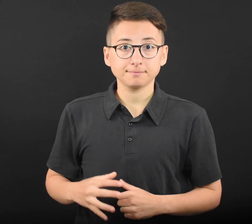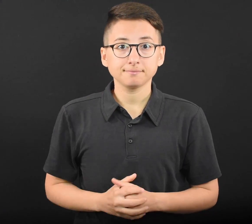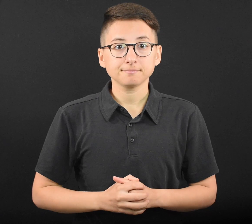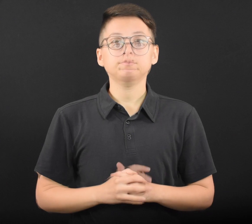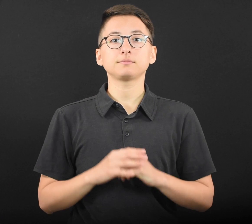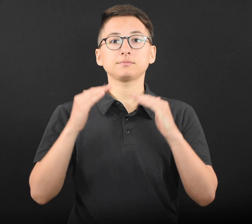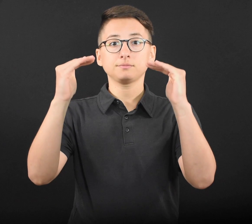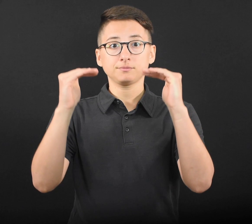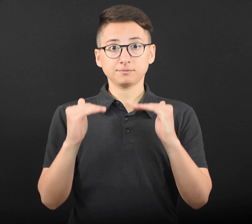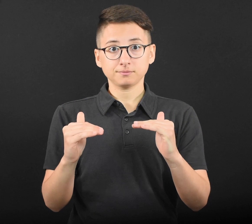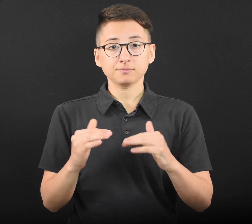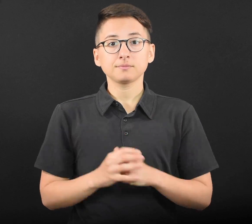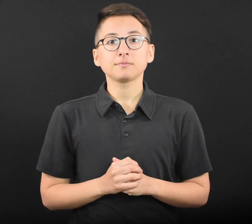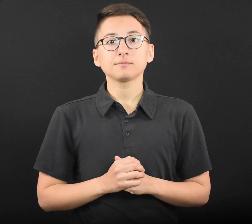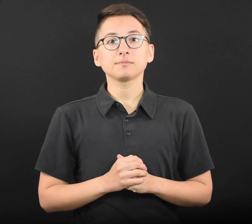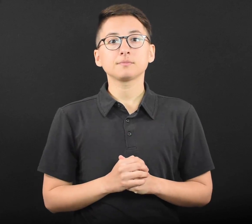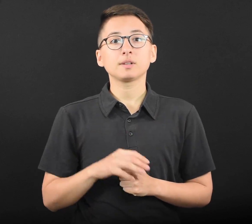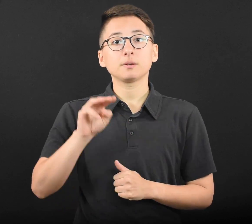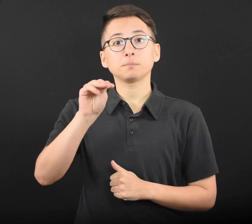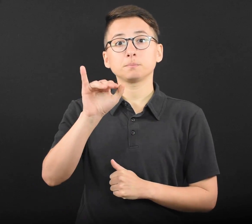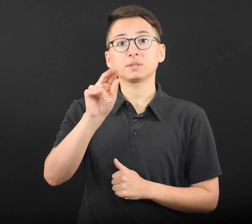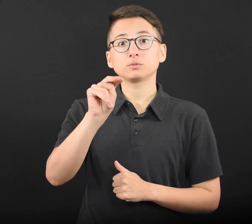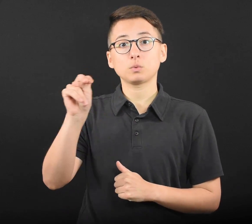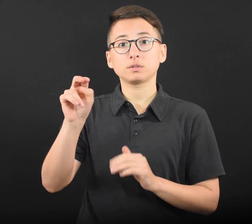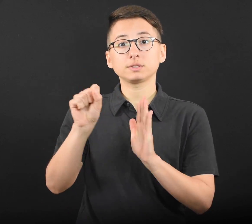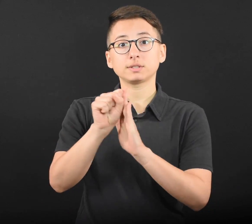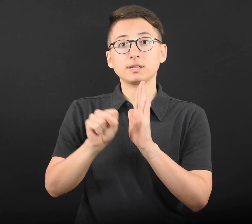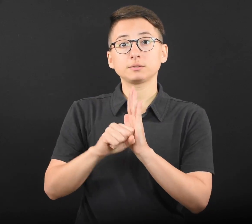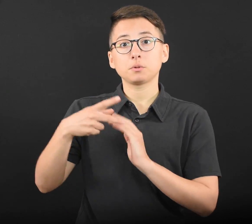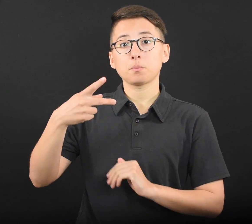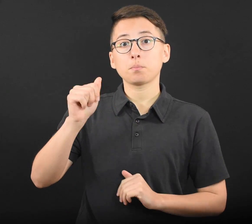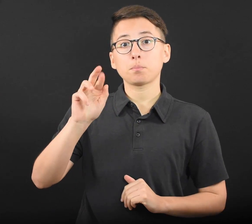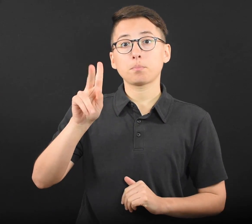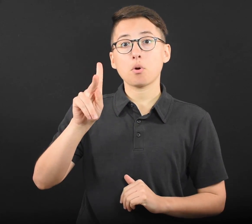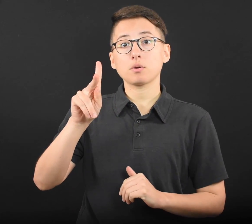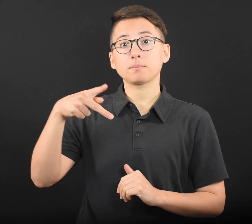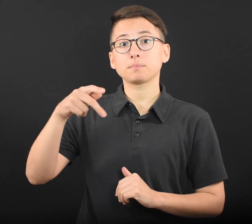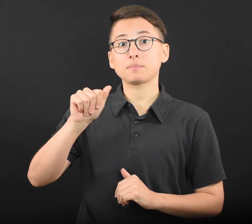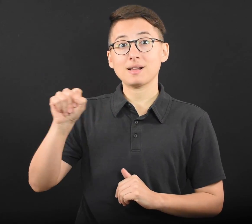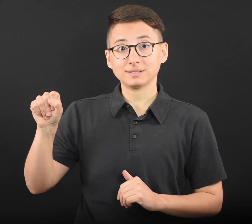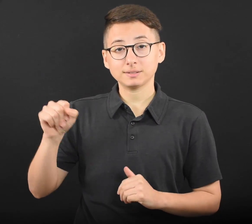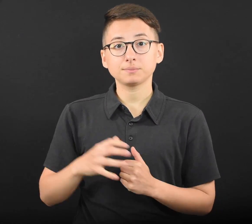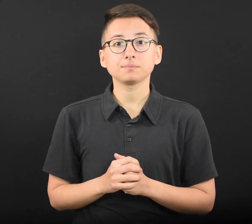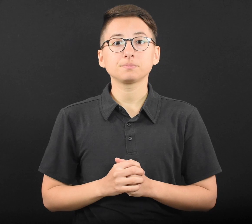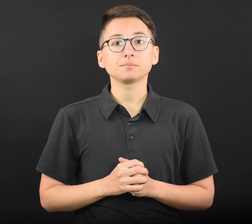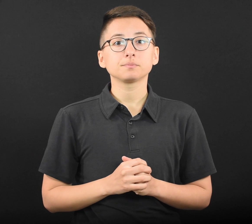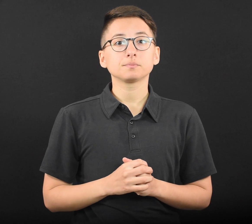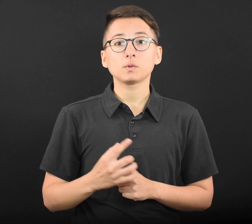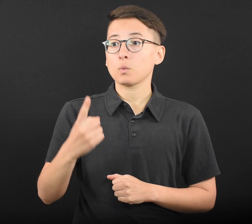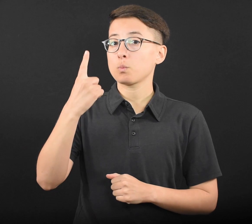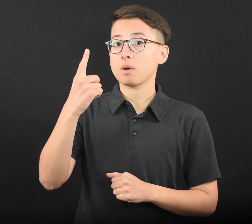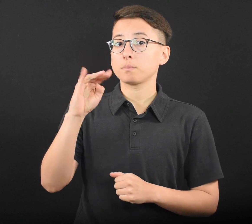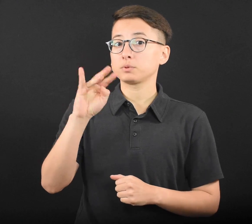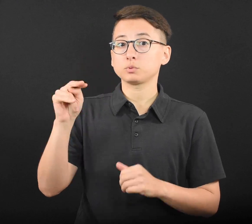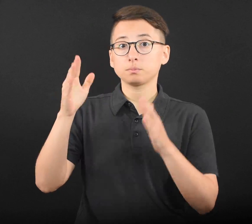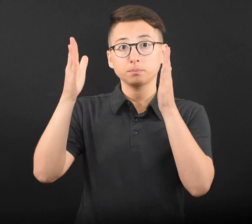Minnesota State Parks Pass ● Eligible for one Minnesota State Parks annual pass.